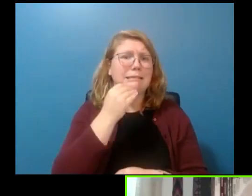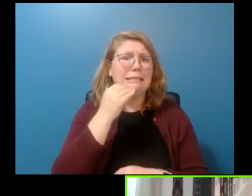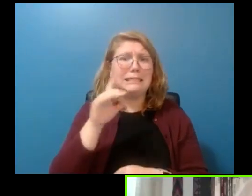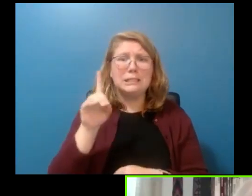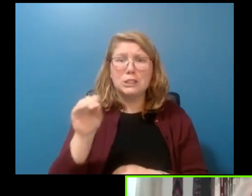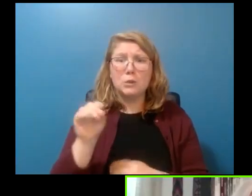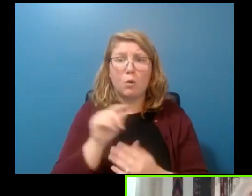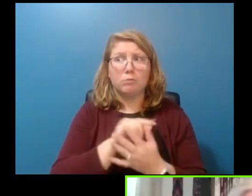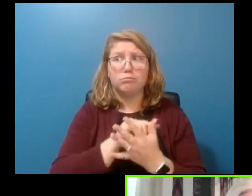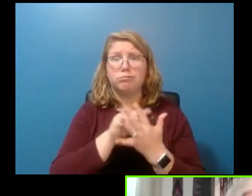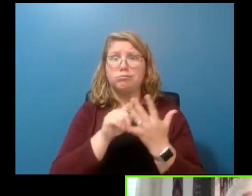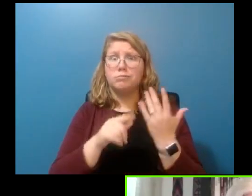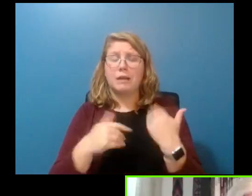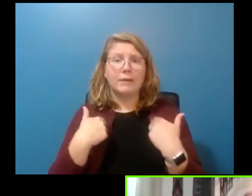illnesses.